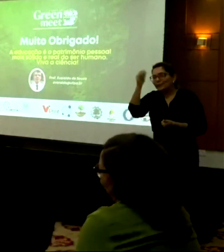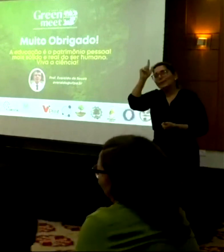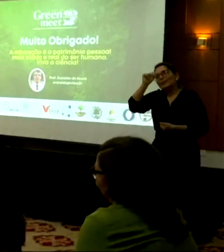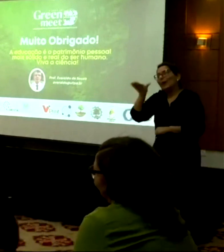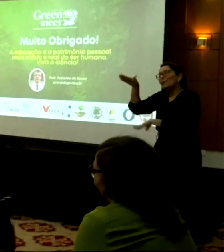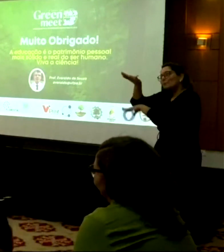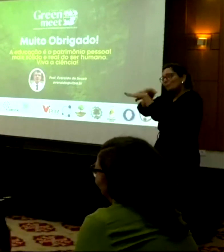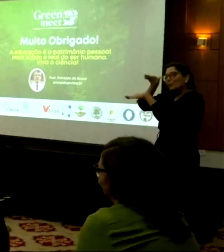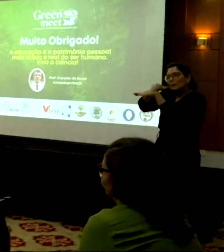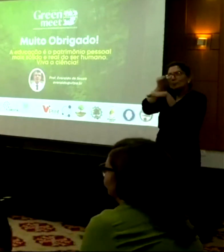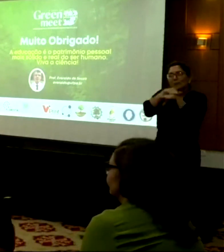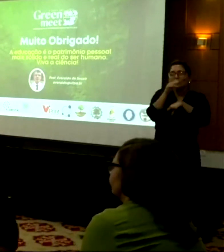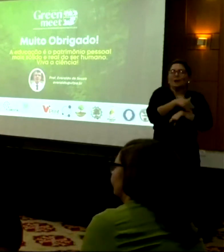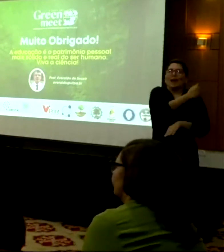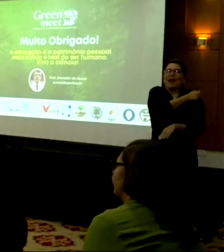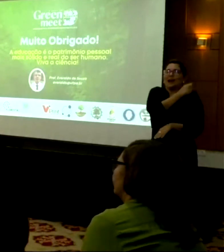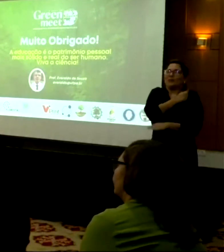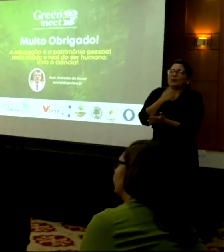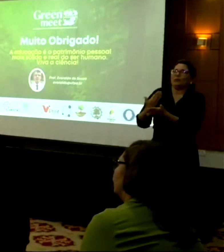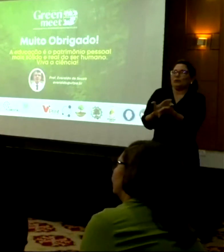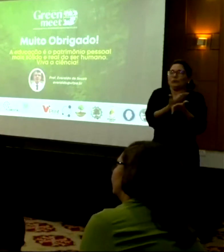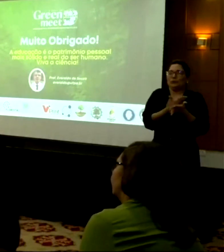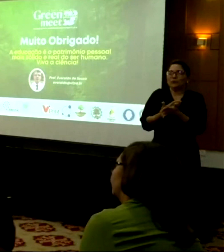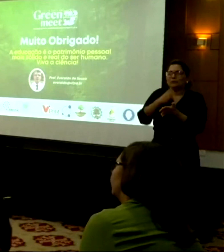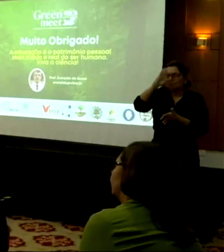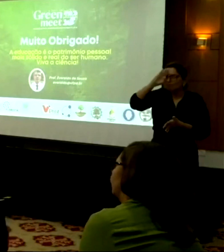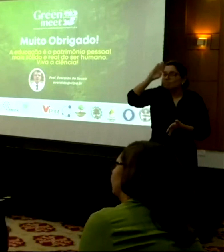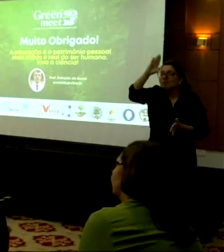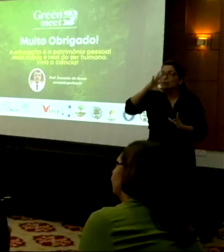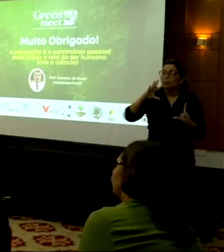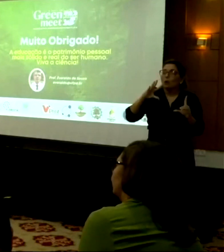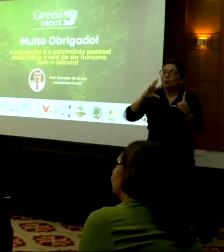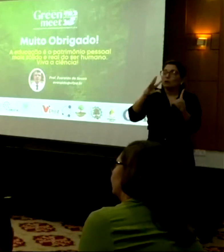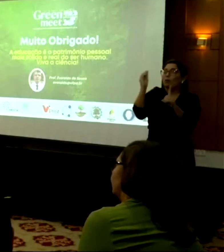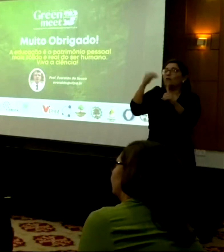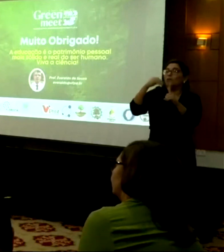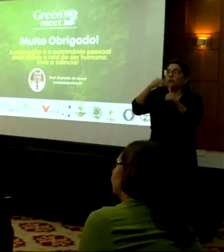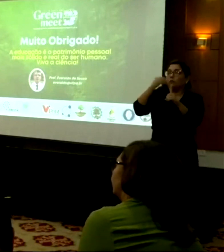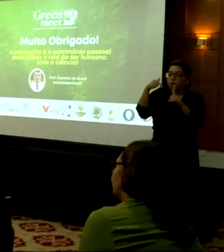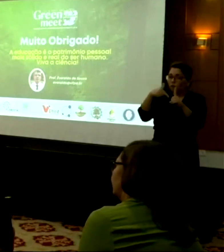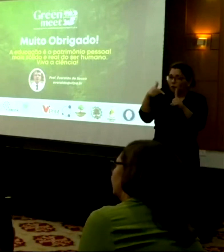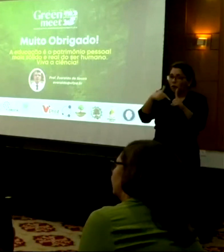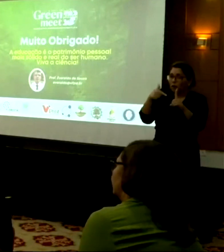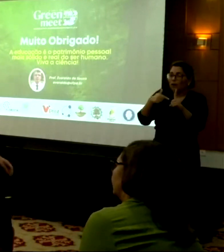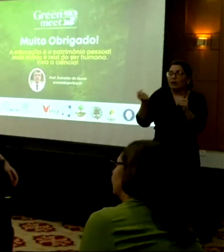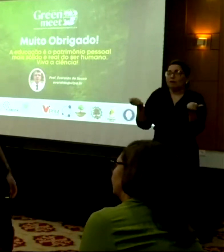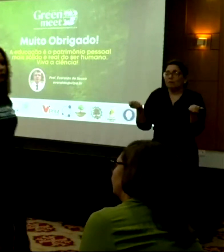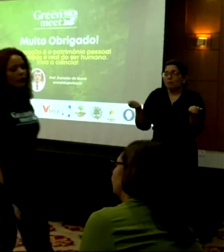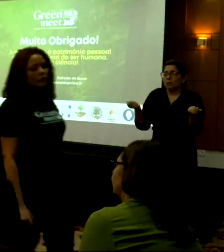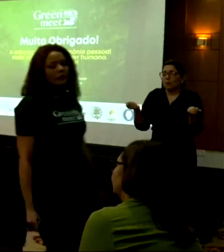, especially students are vulnerable to science , so this is part of it